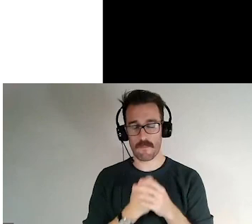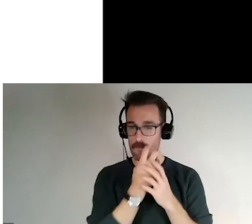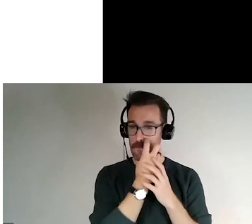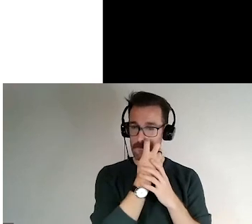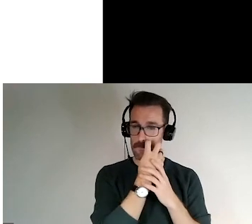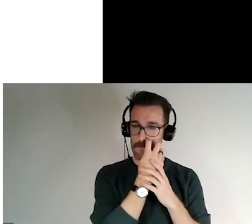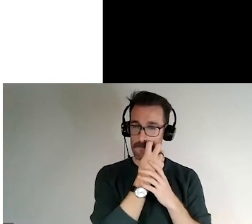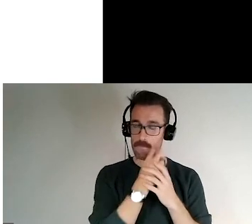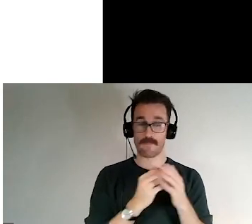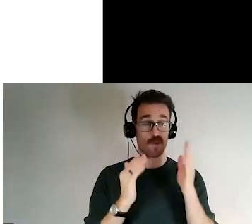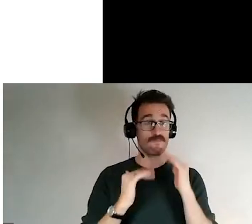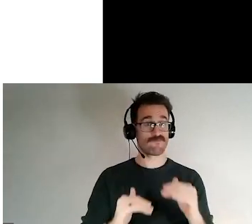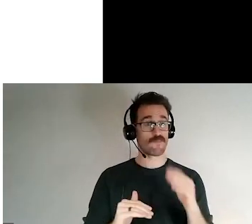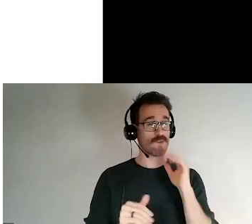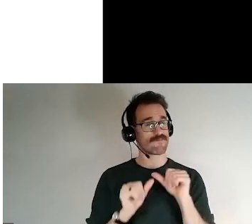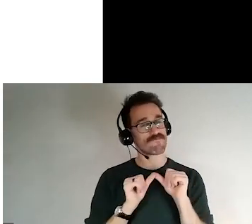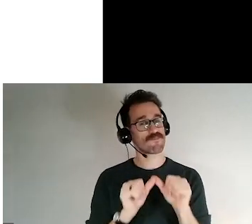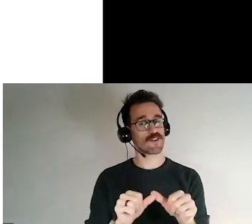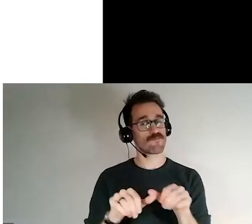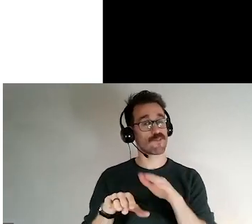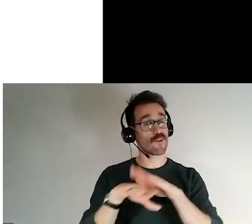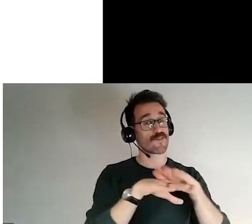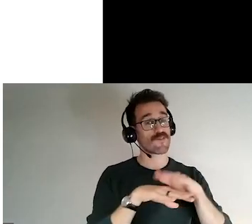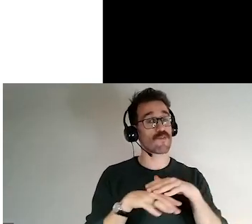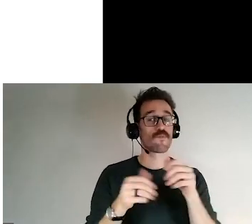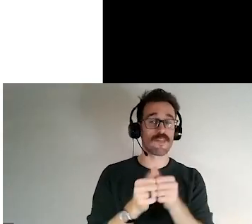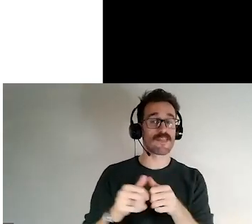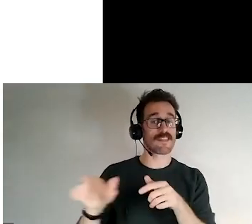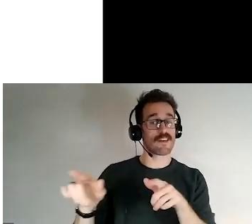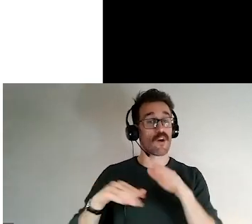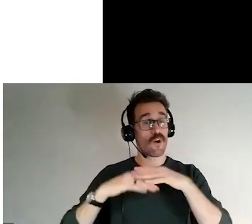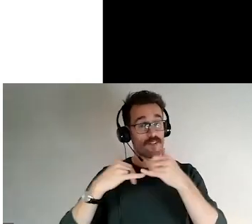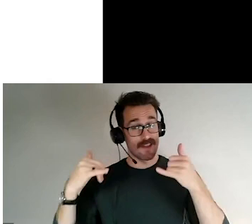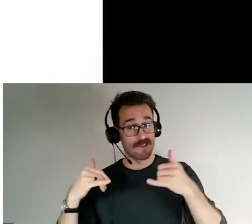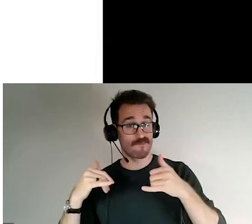online consumer panels to further identify needs and our online consumer panels are a